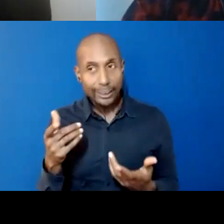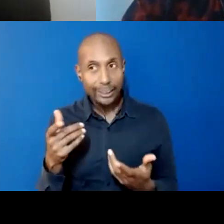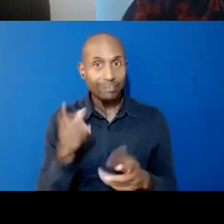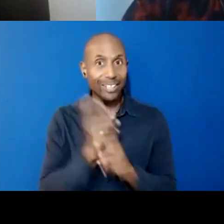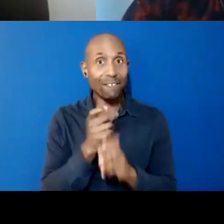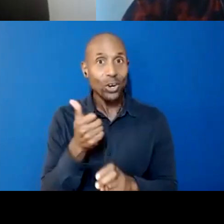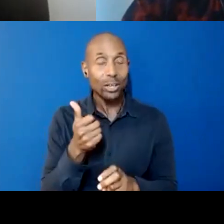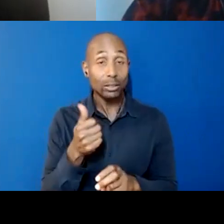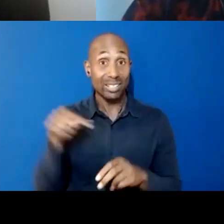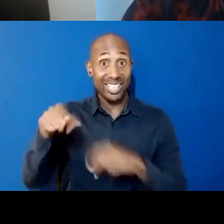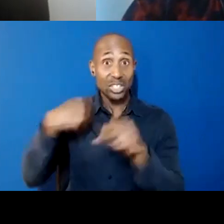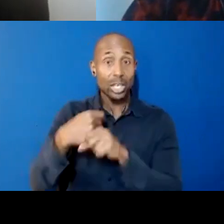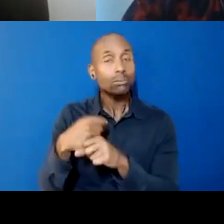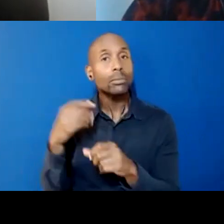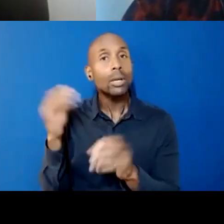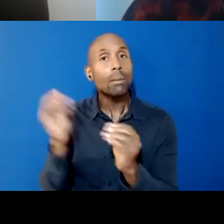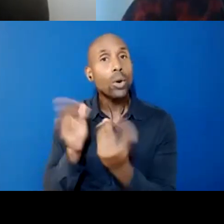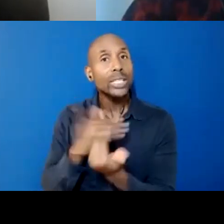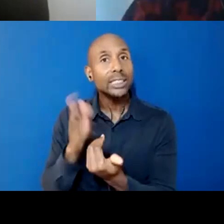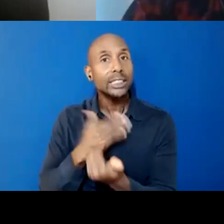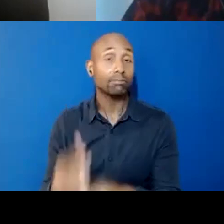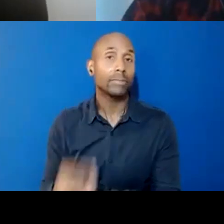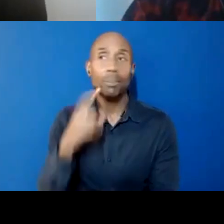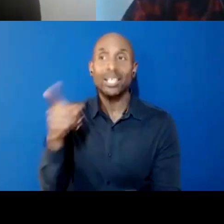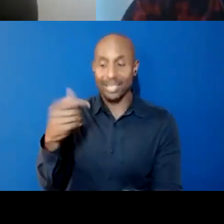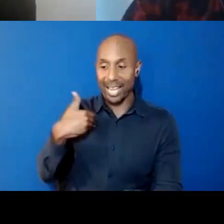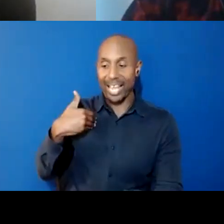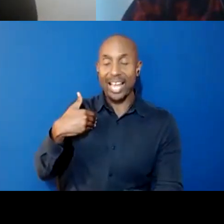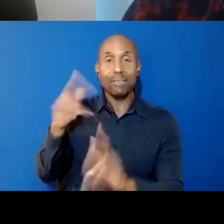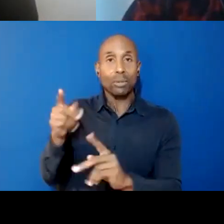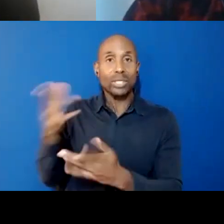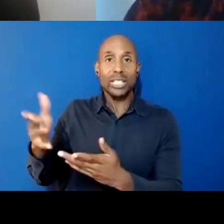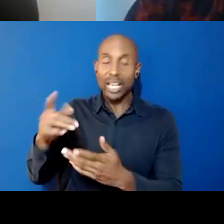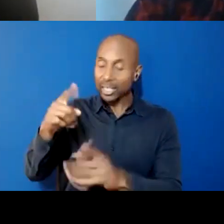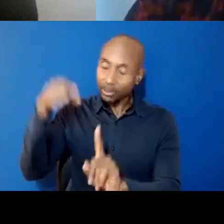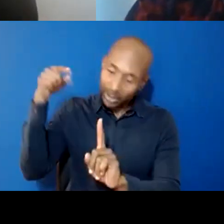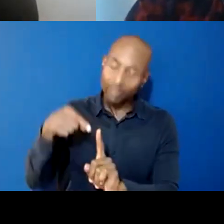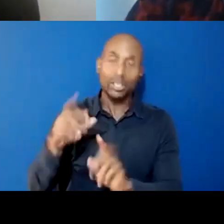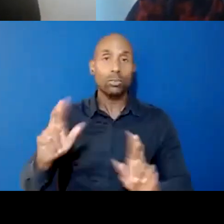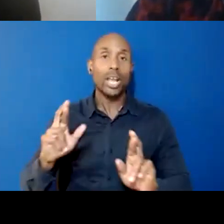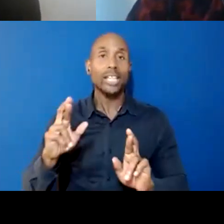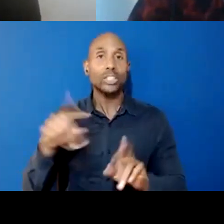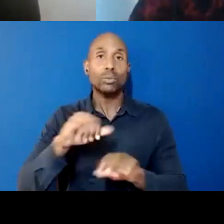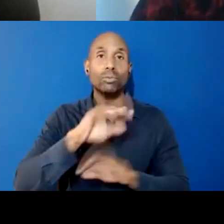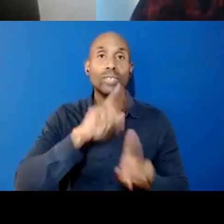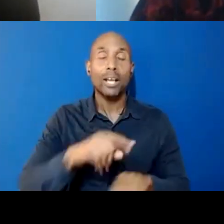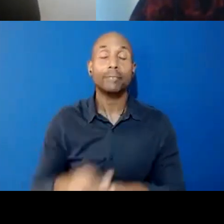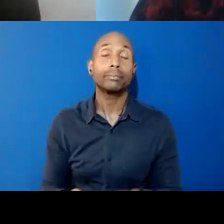not have come up in the previous year. We had one student he was proposing a sustainable architecture project and she could join a